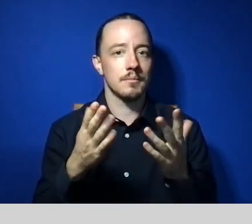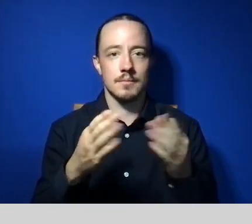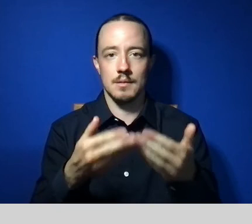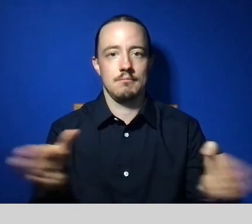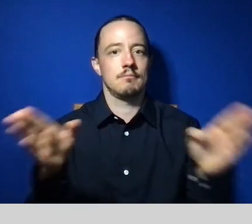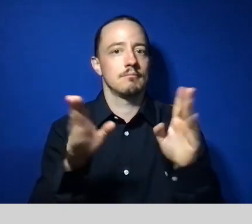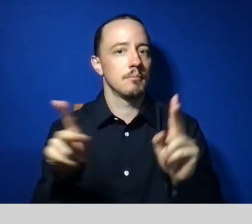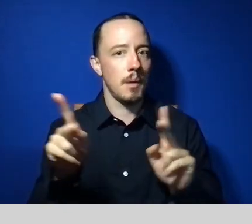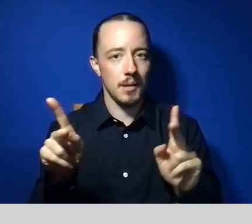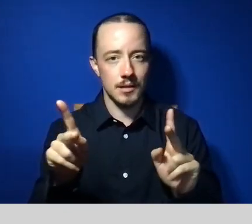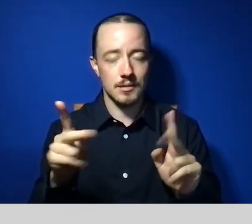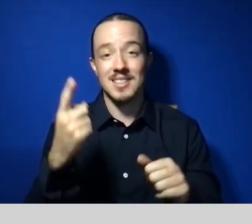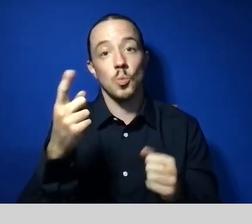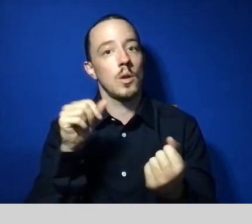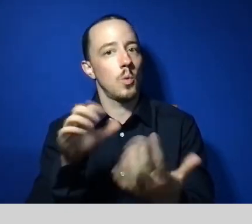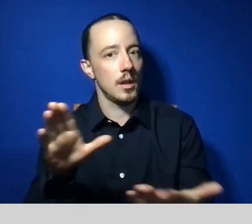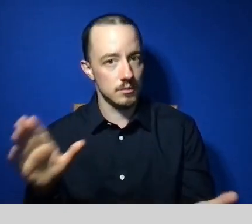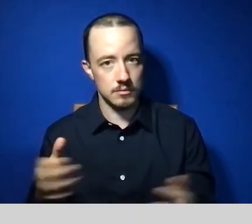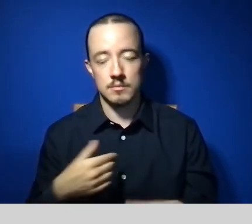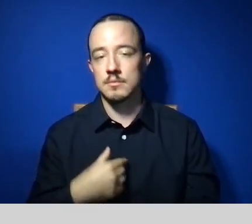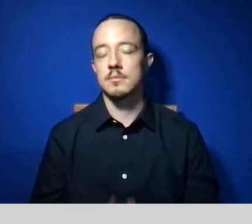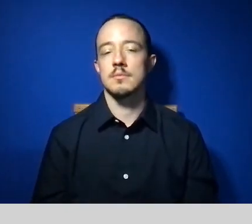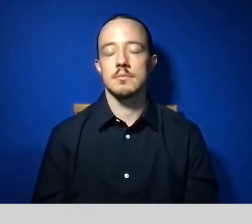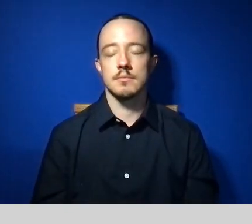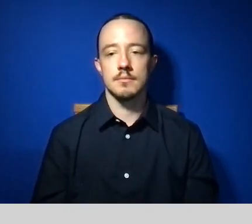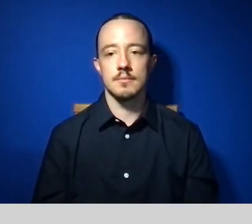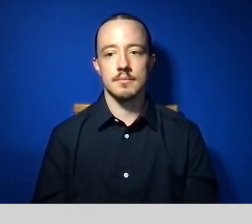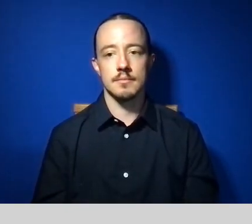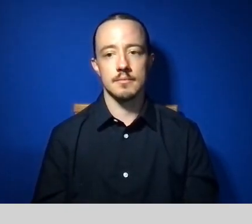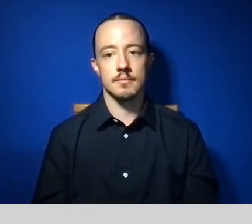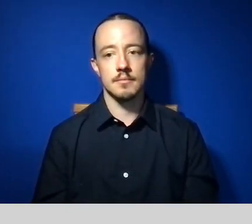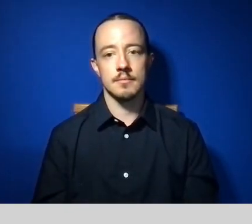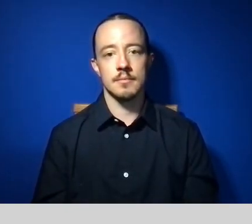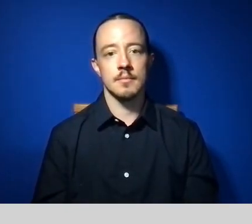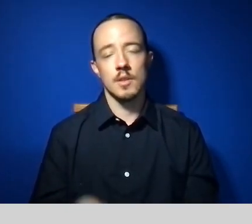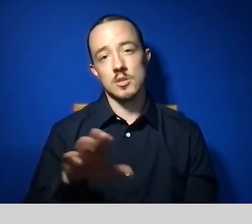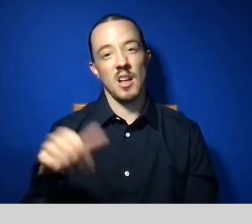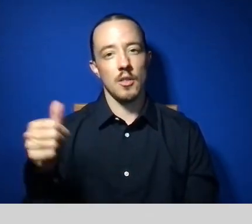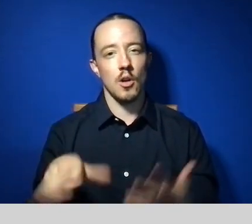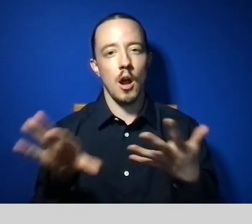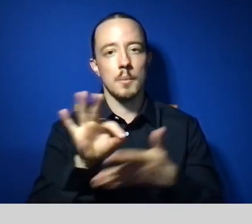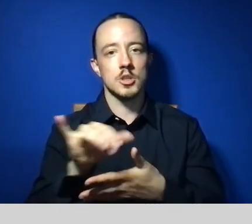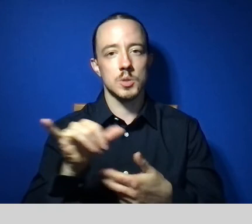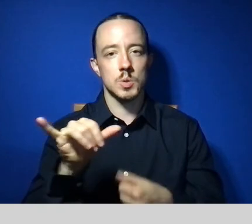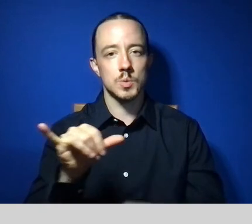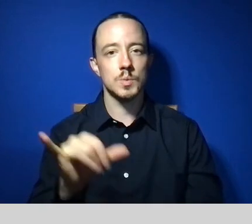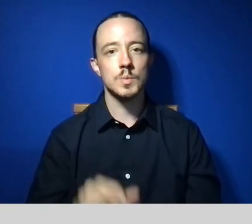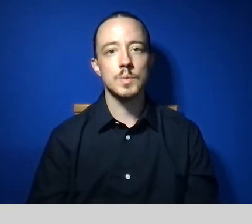publicly. It's one way to do it. There's some other options too,